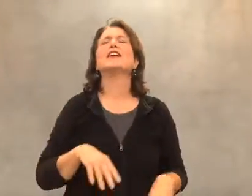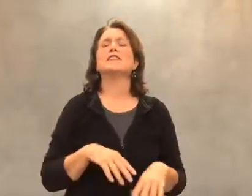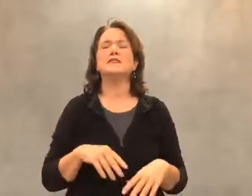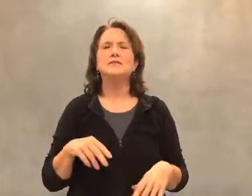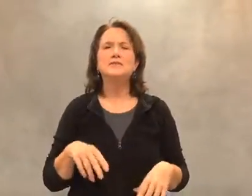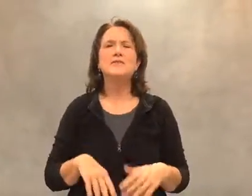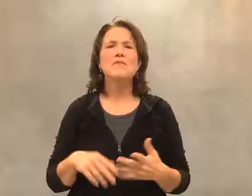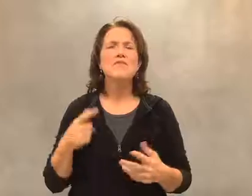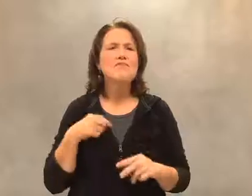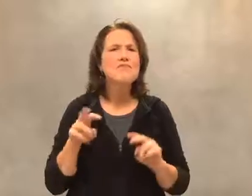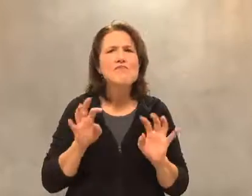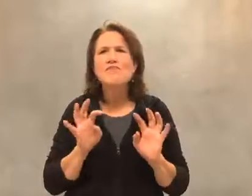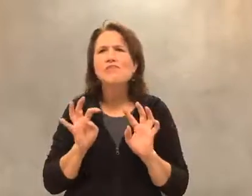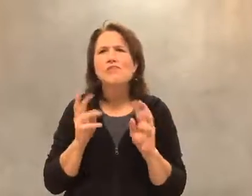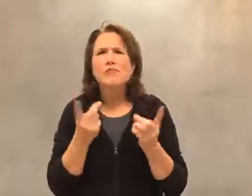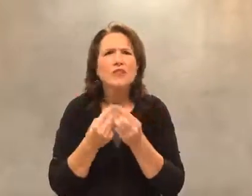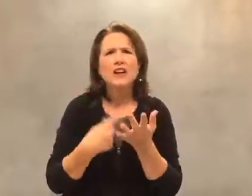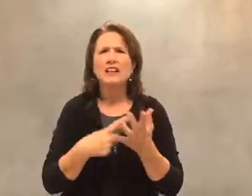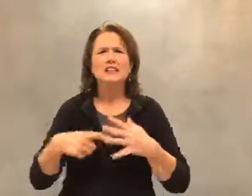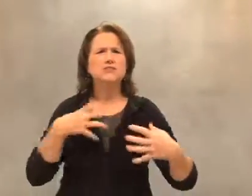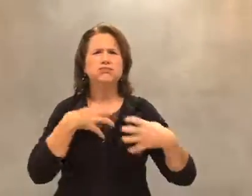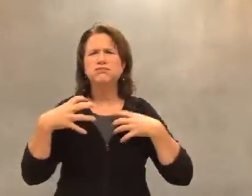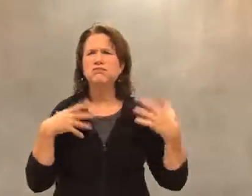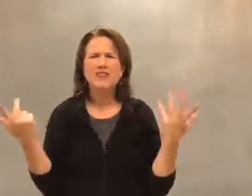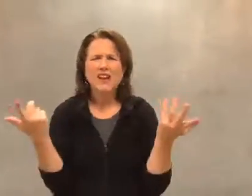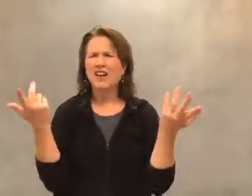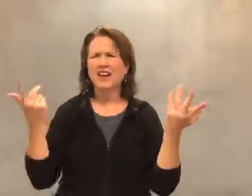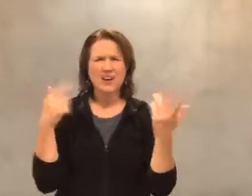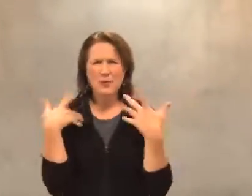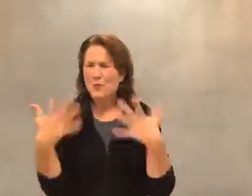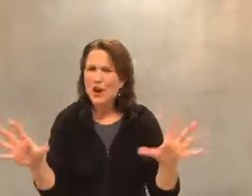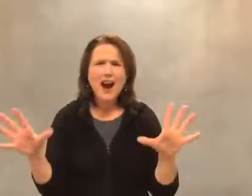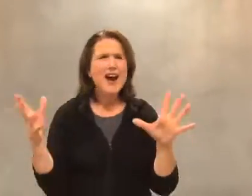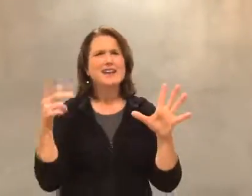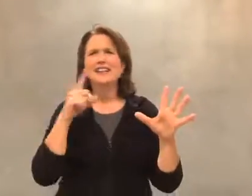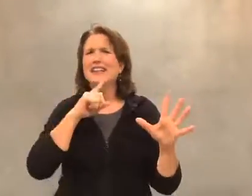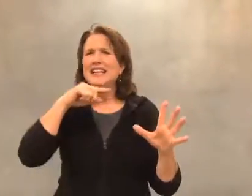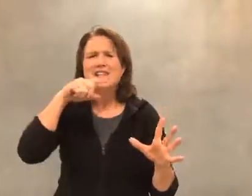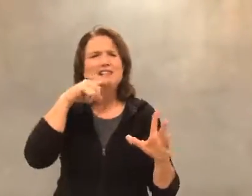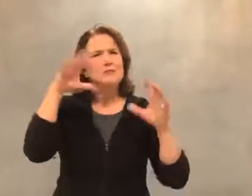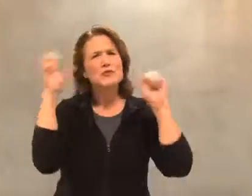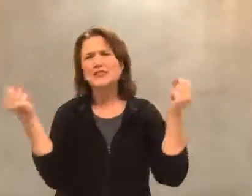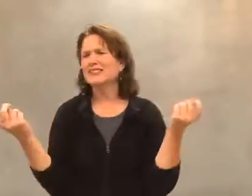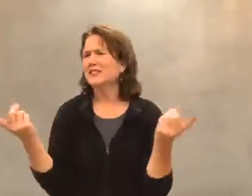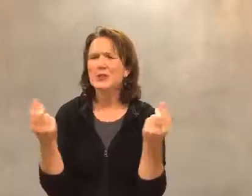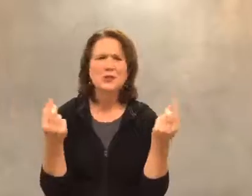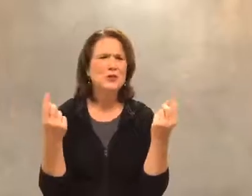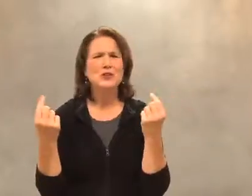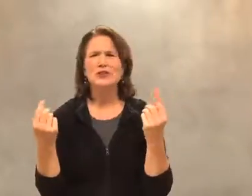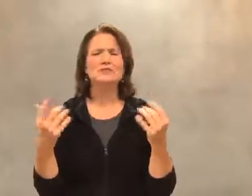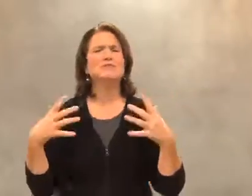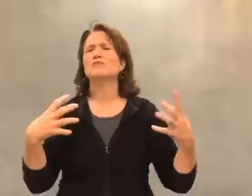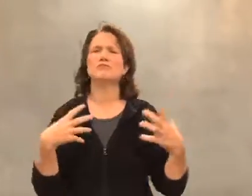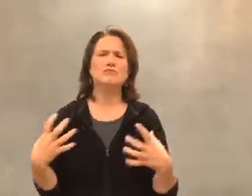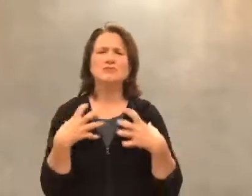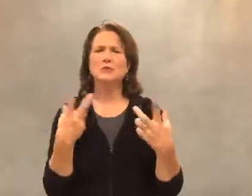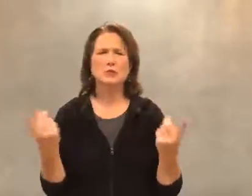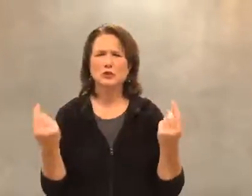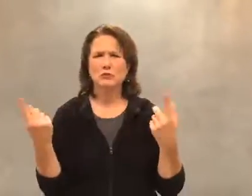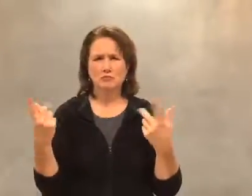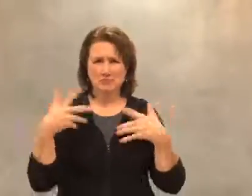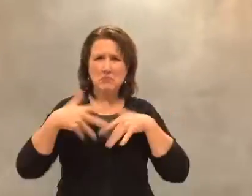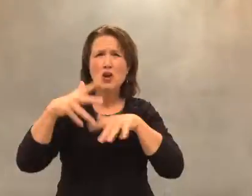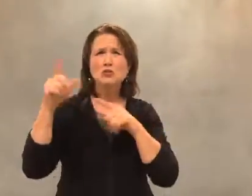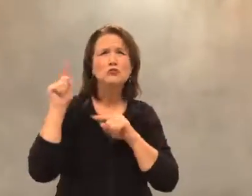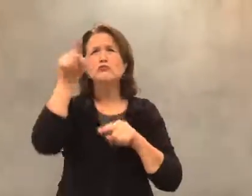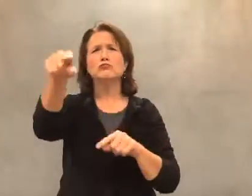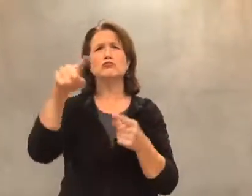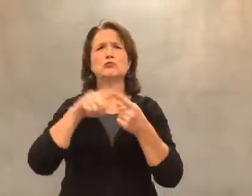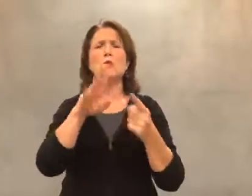We didn't want a hearing president, and debated what to do.